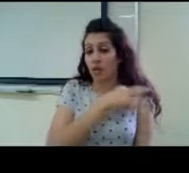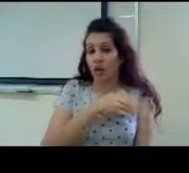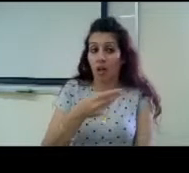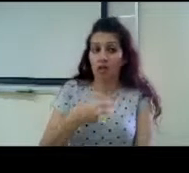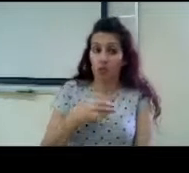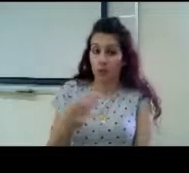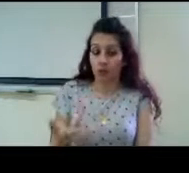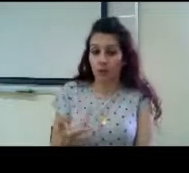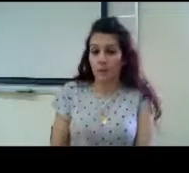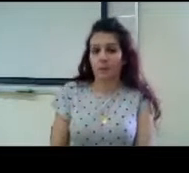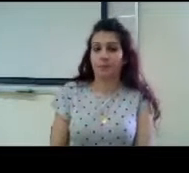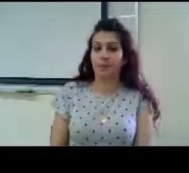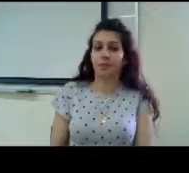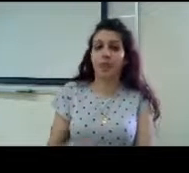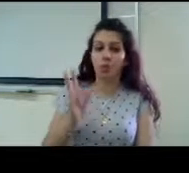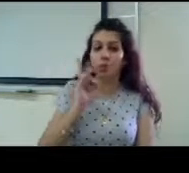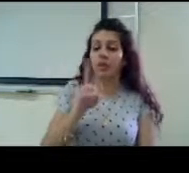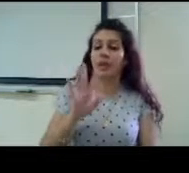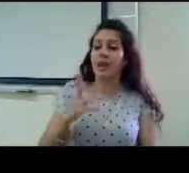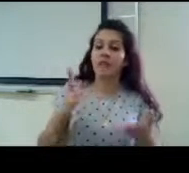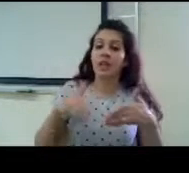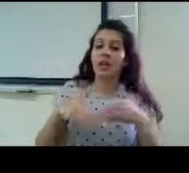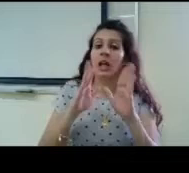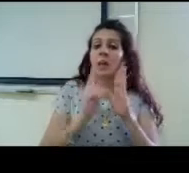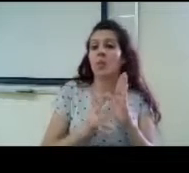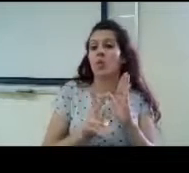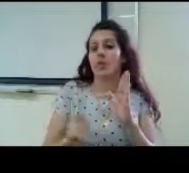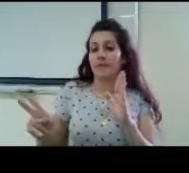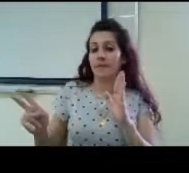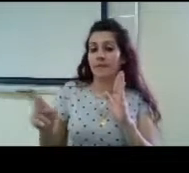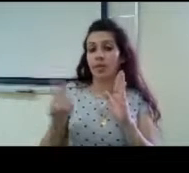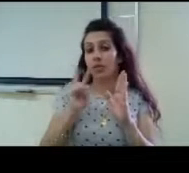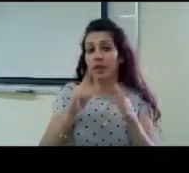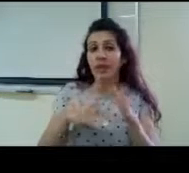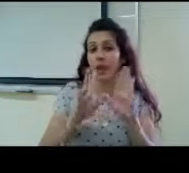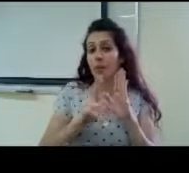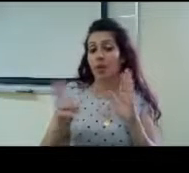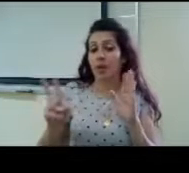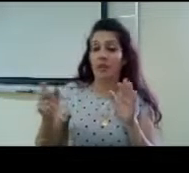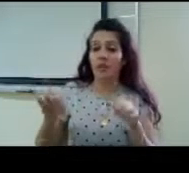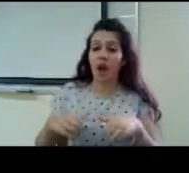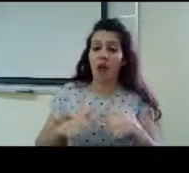would building back better or reimagining education look like fun to